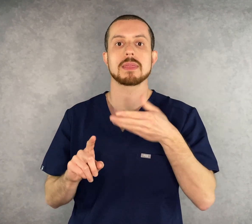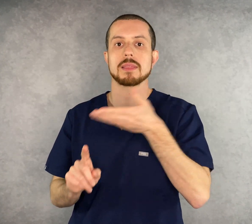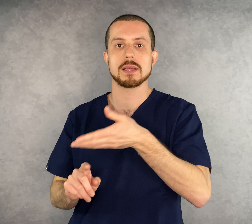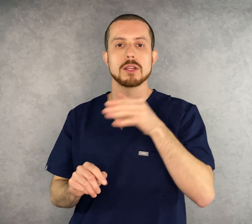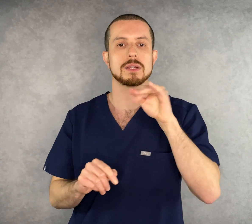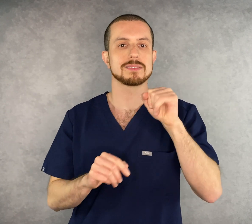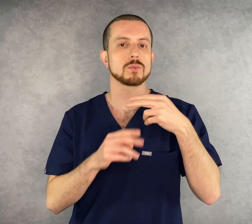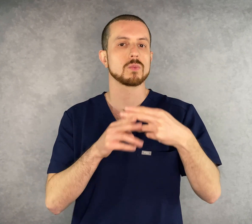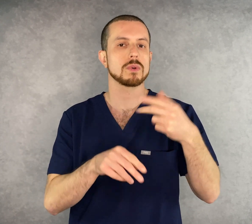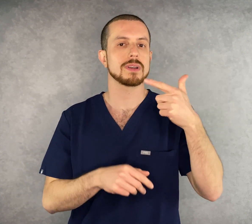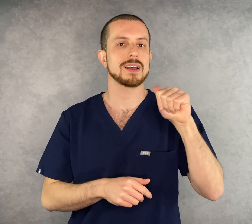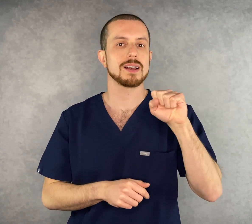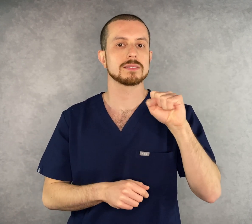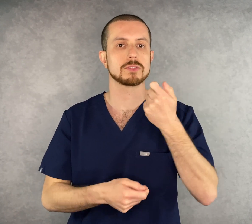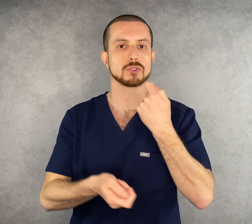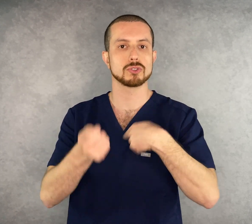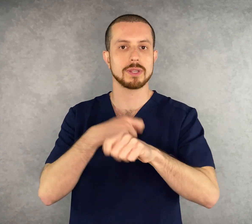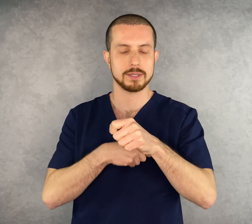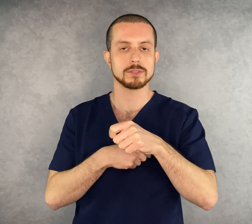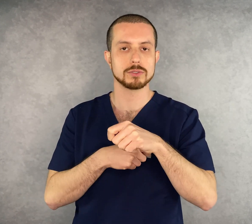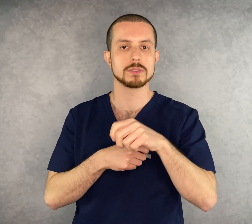"gas exchange" takes place.